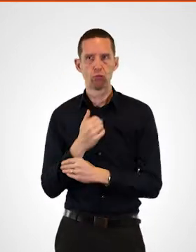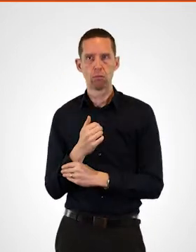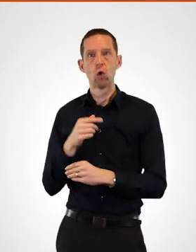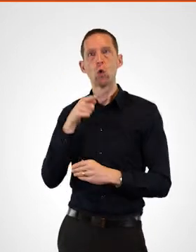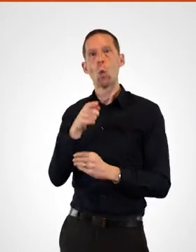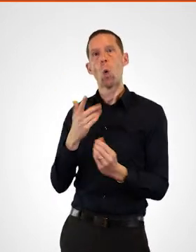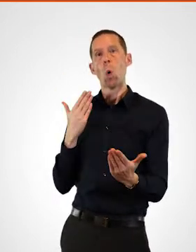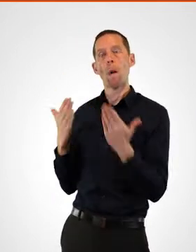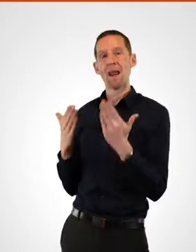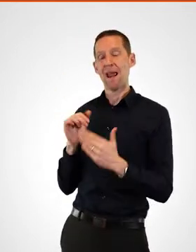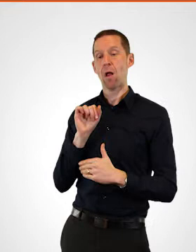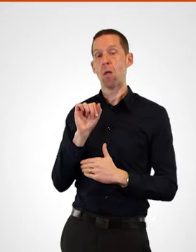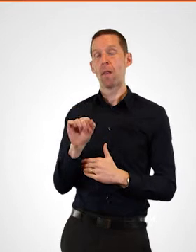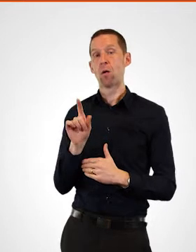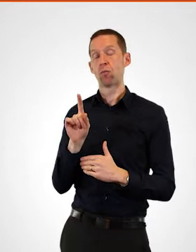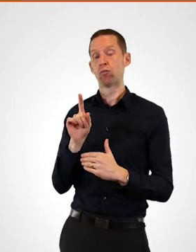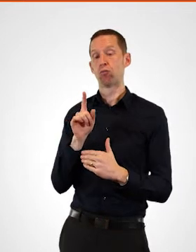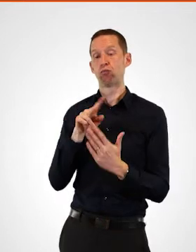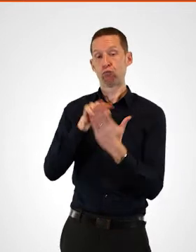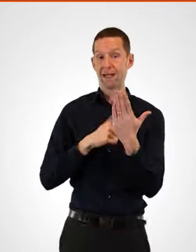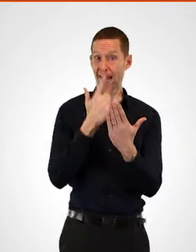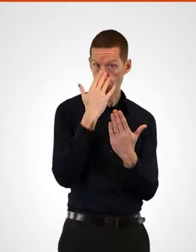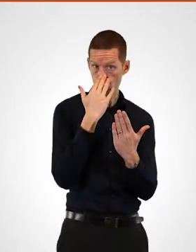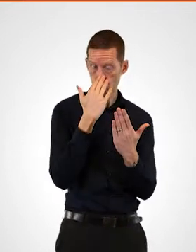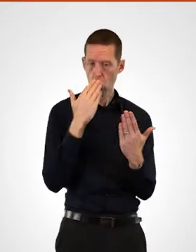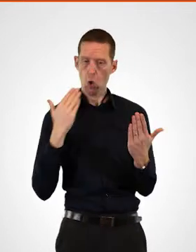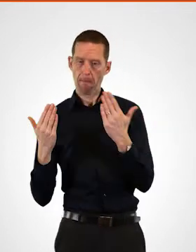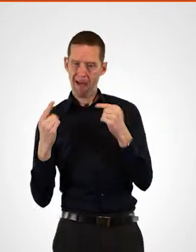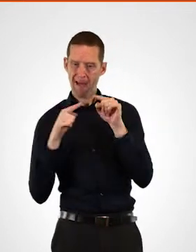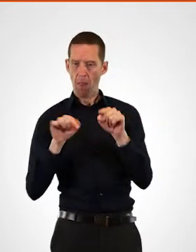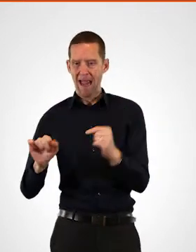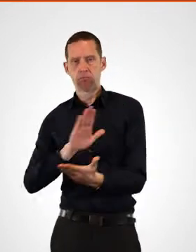is you're comparing their reading age with their actual age,